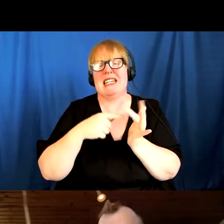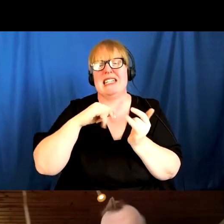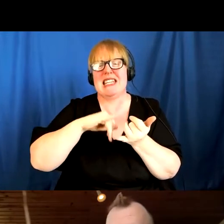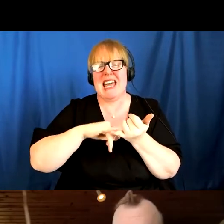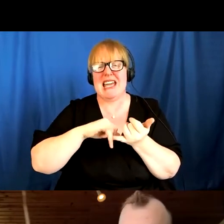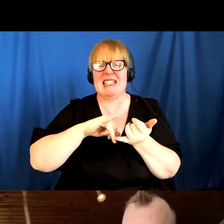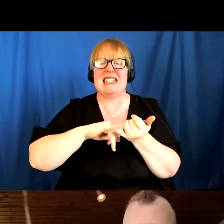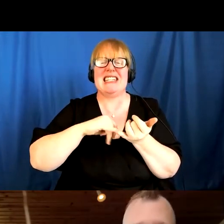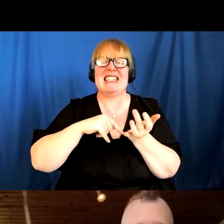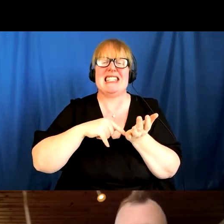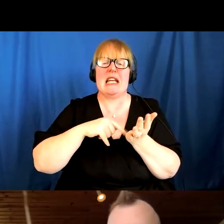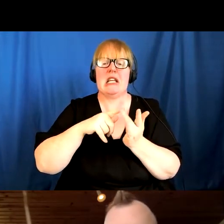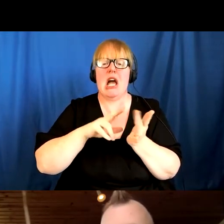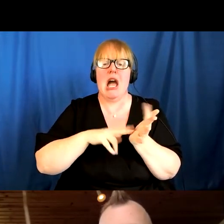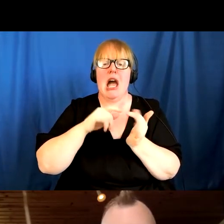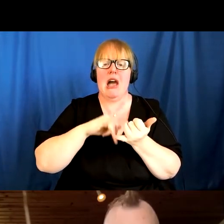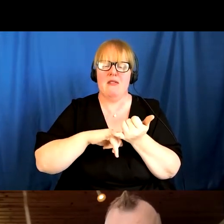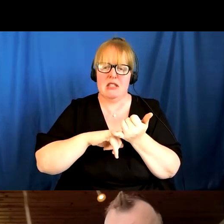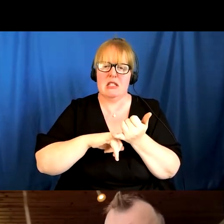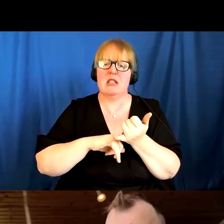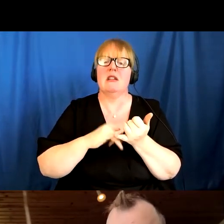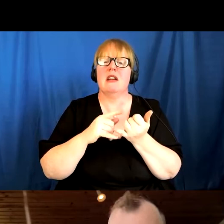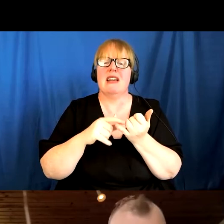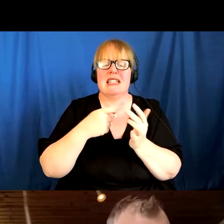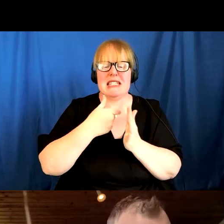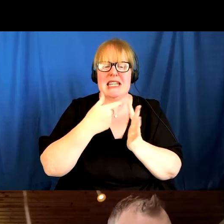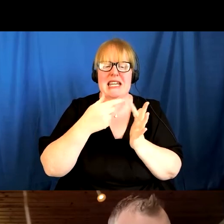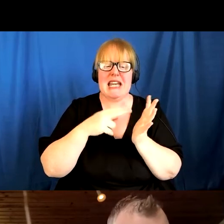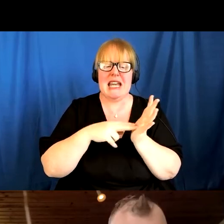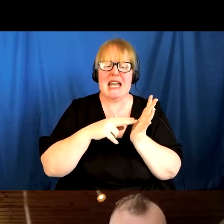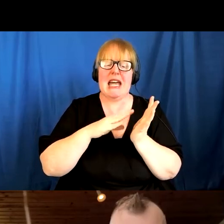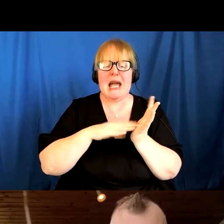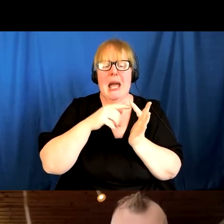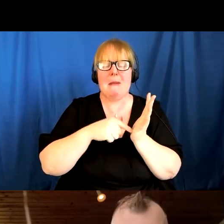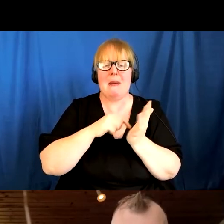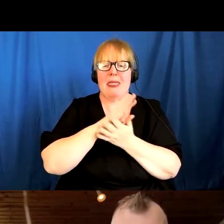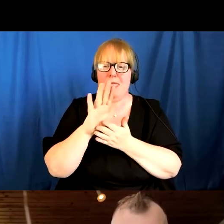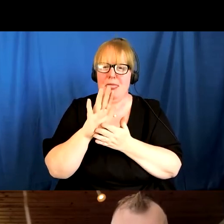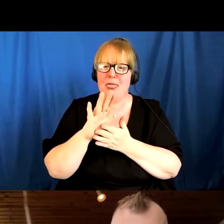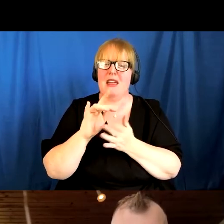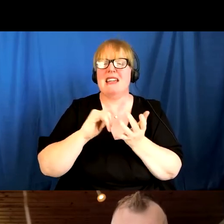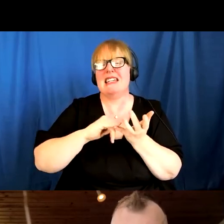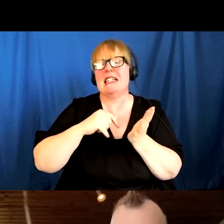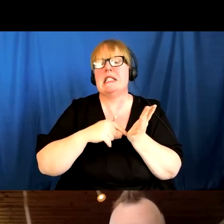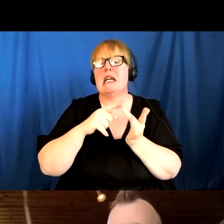‘KEMENETH’, which is Cornish for “community”. So, the project here in Turner Contemporary,